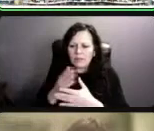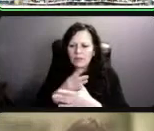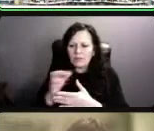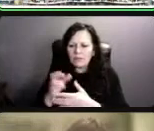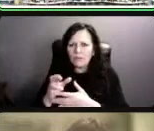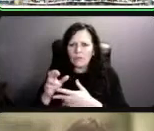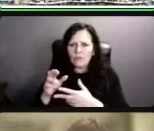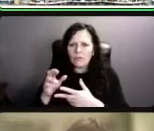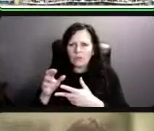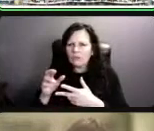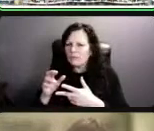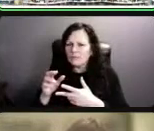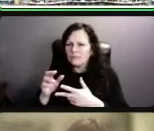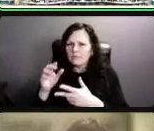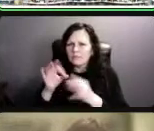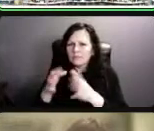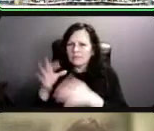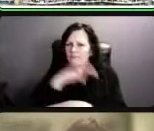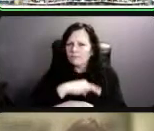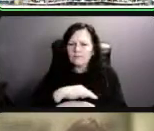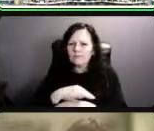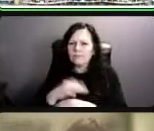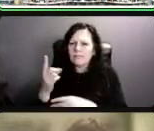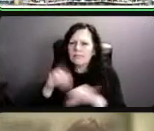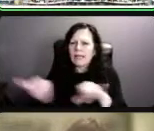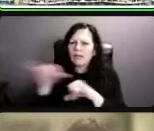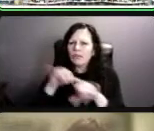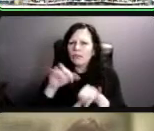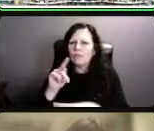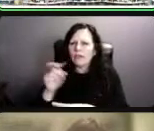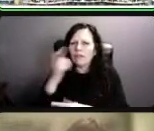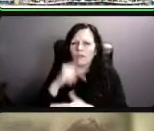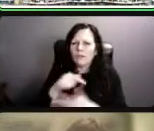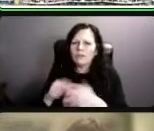BELIEVE, BUT OFTEN IT'S